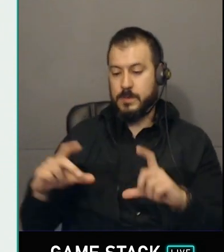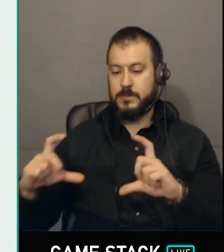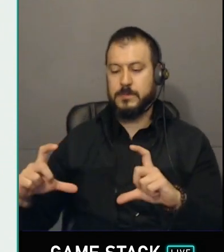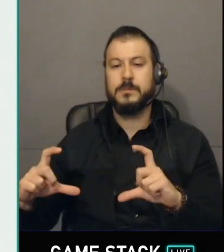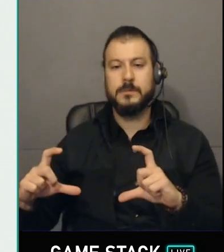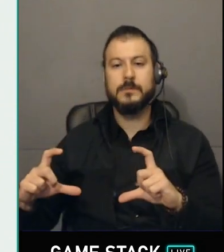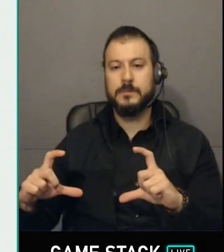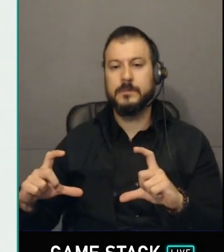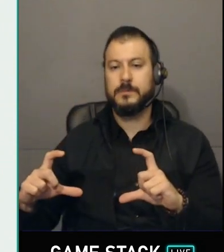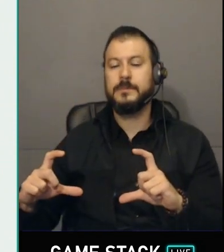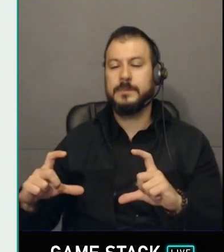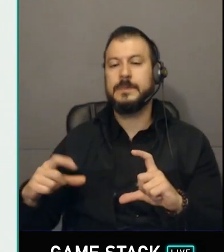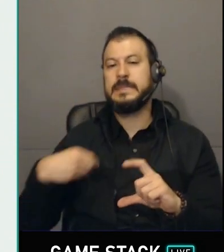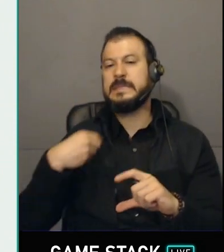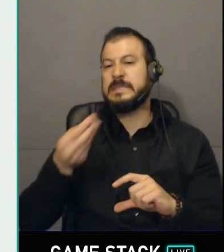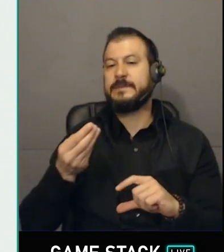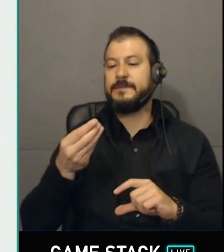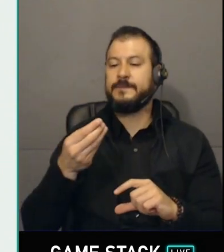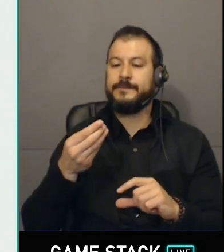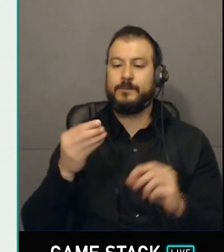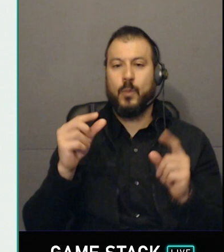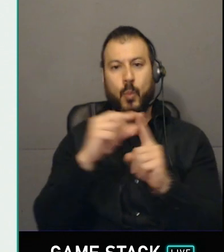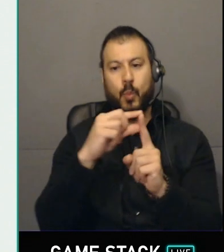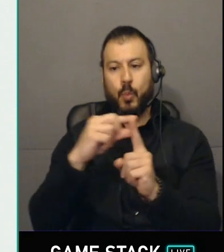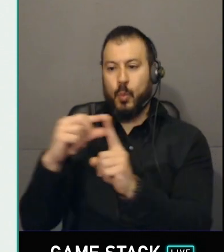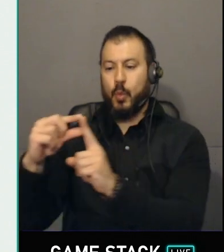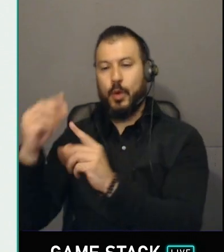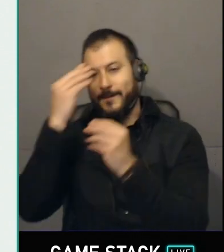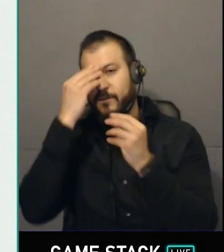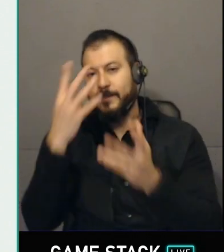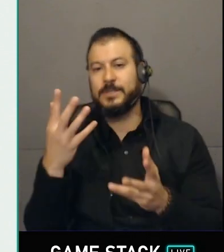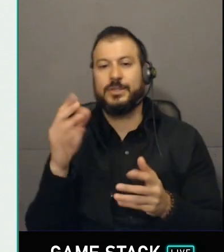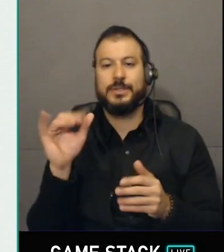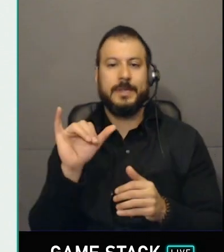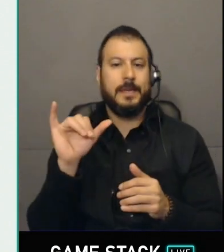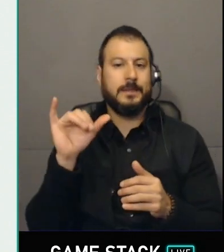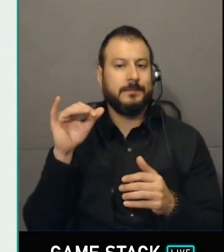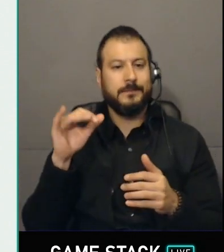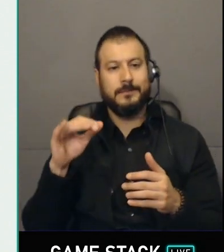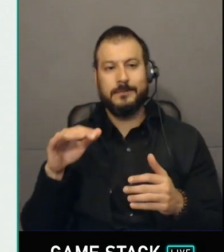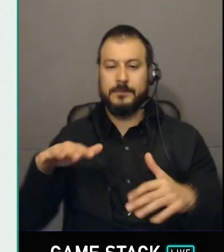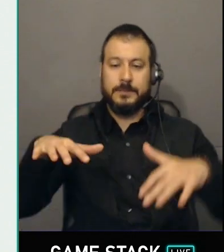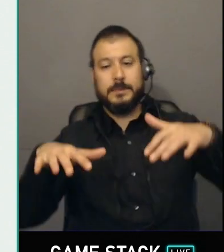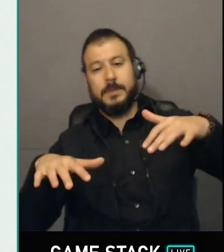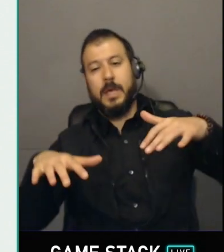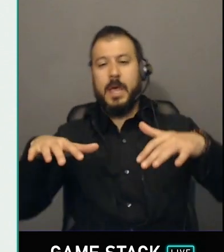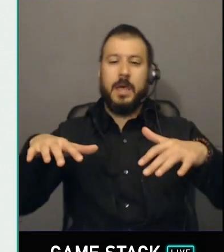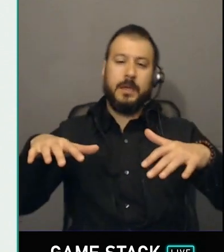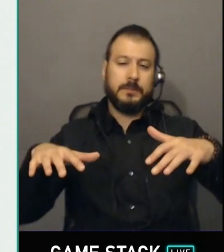gives text information about sounds, you know, zombie rattles, footsteps, that kind of thing,